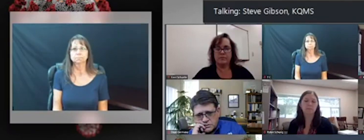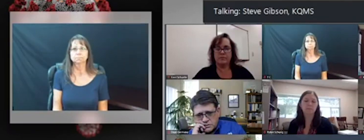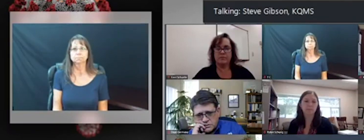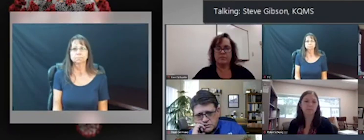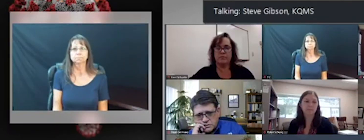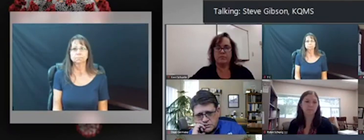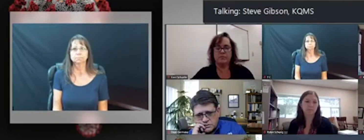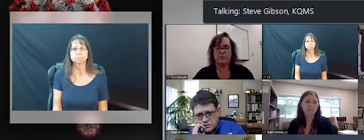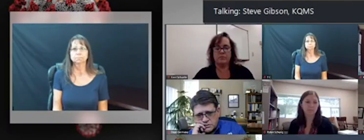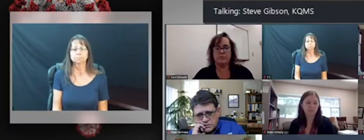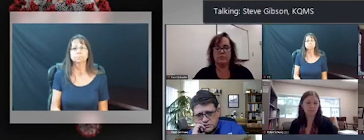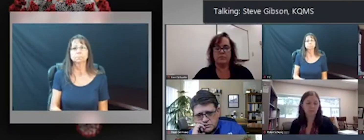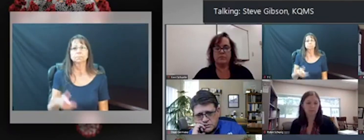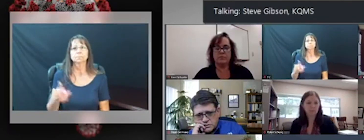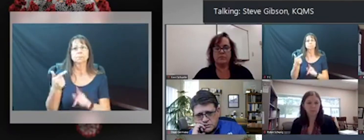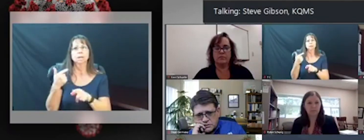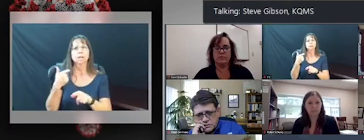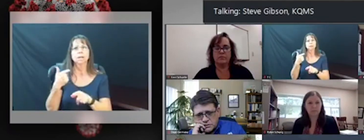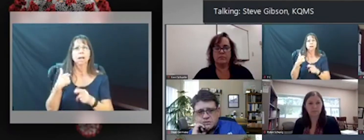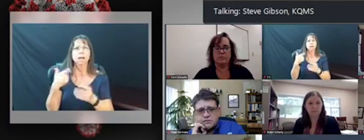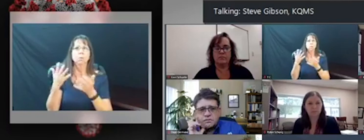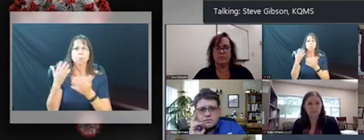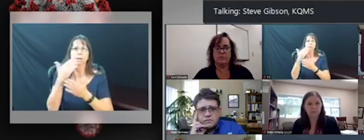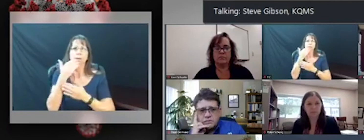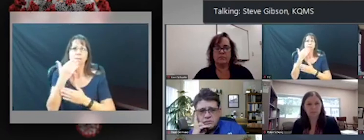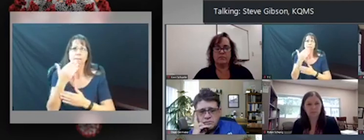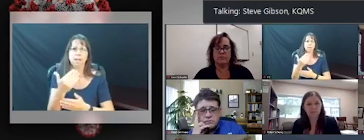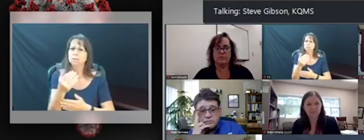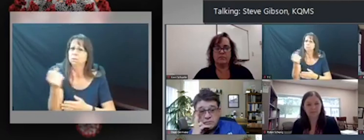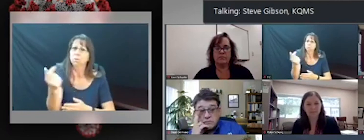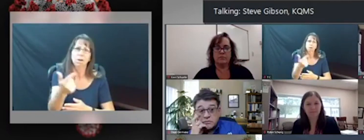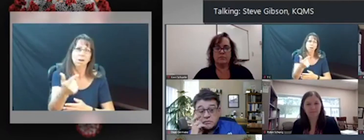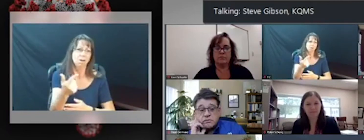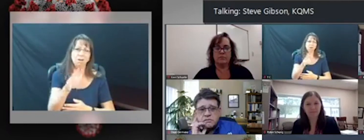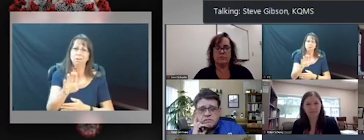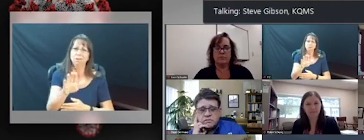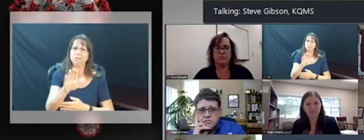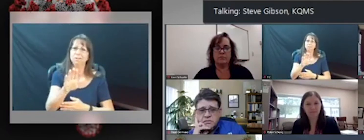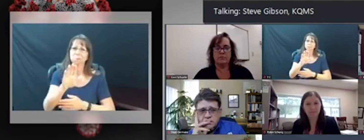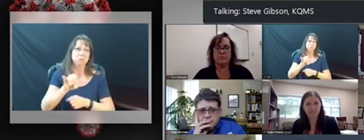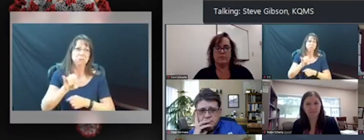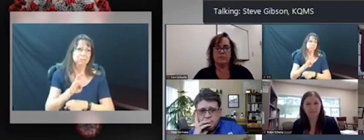I just want to thank you folks for doing a difficult job, that when you were hired this